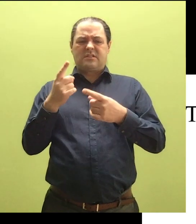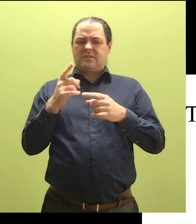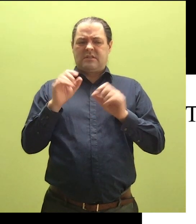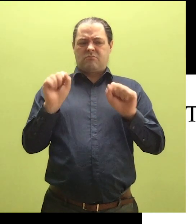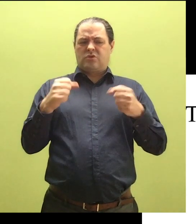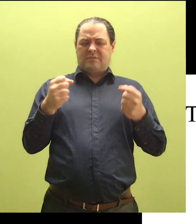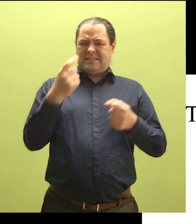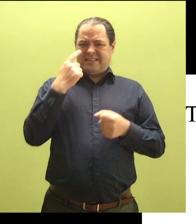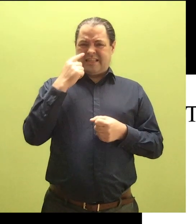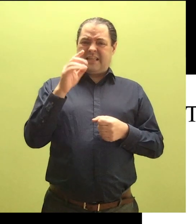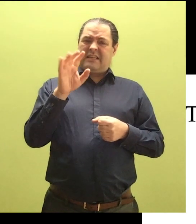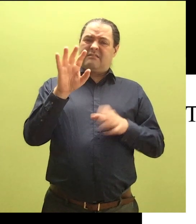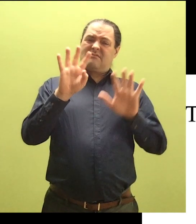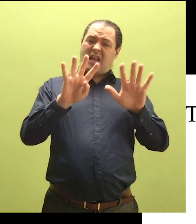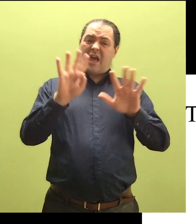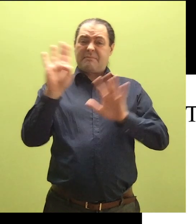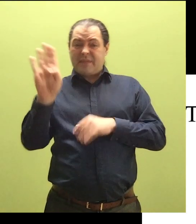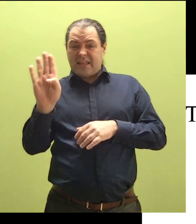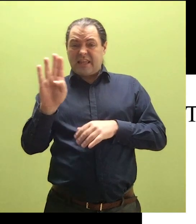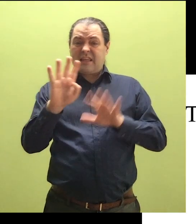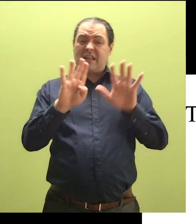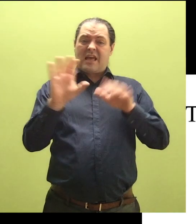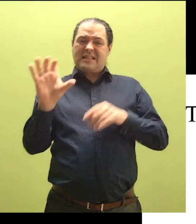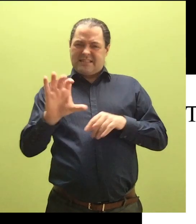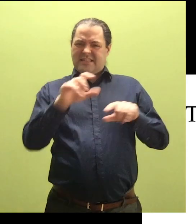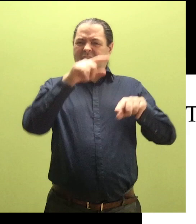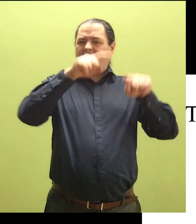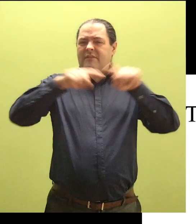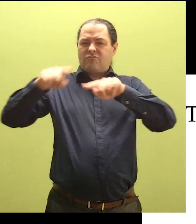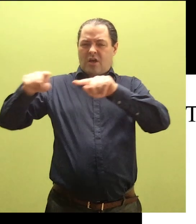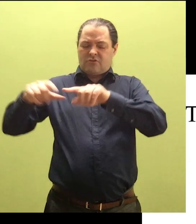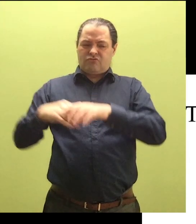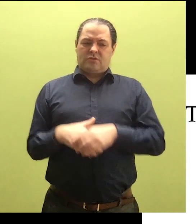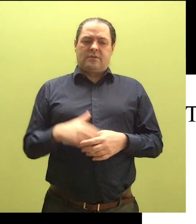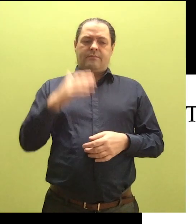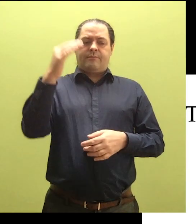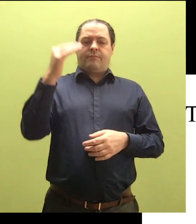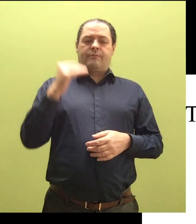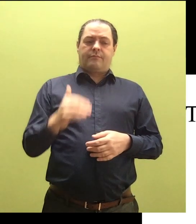be seen in 9b and 9c. Tang & Yang also make an observation